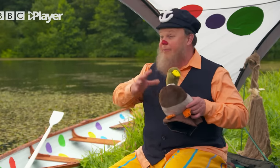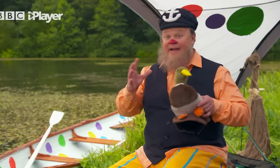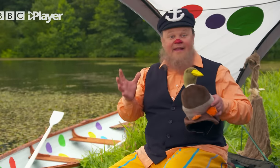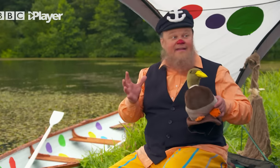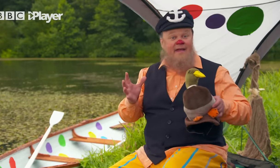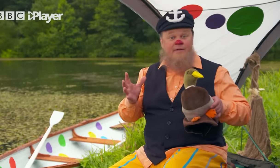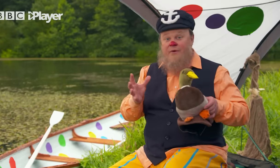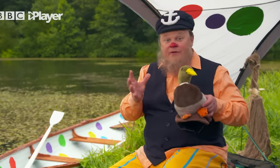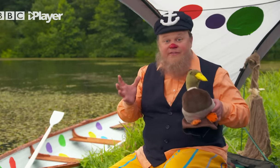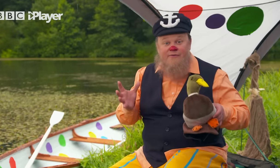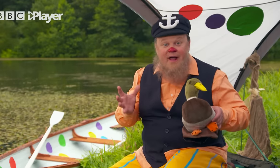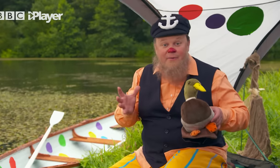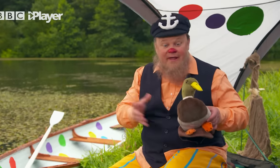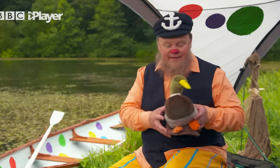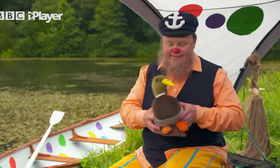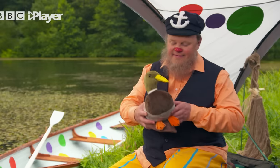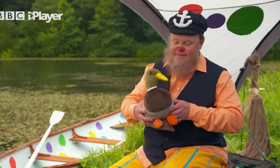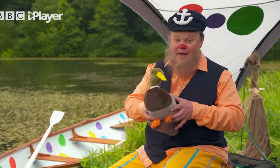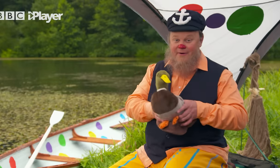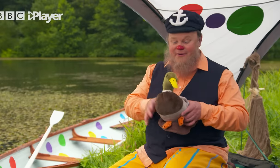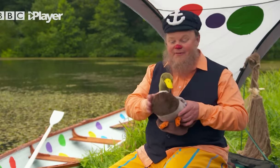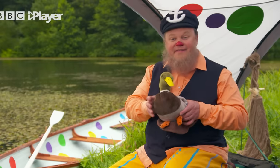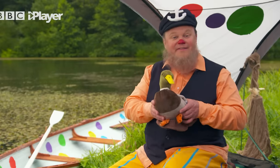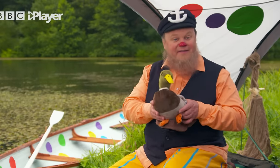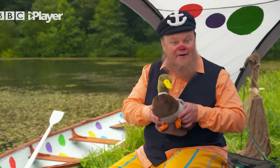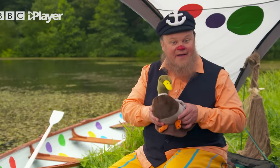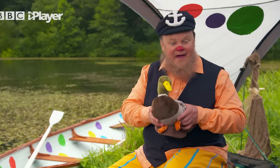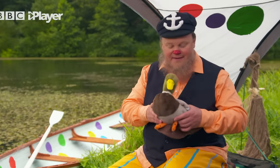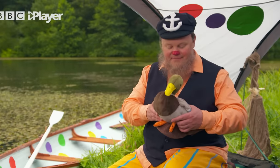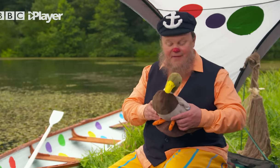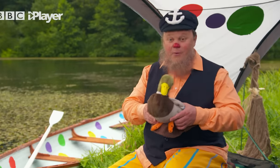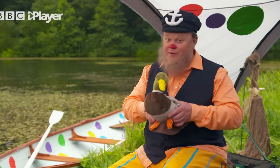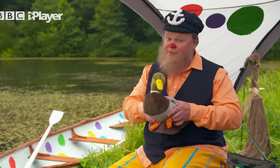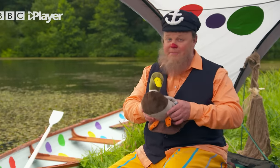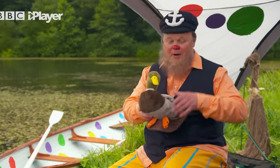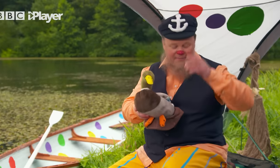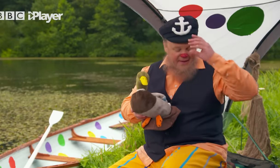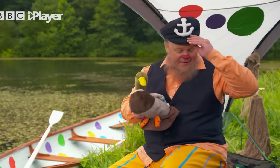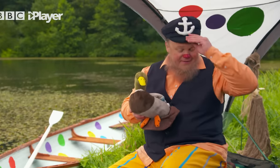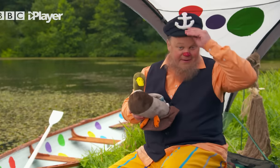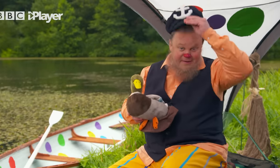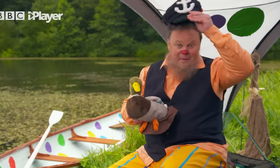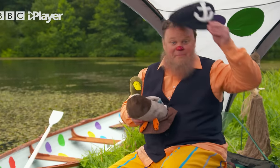blend in with your surroundings now i've got this duck hat once i pop that on you